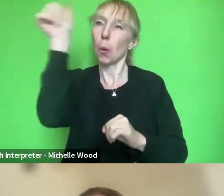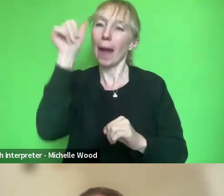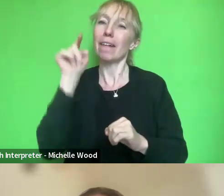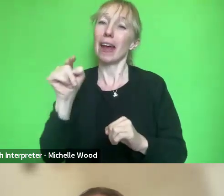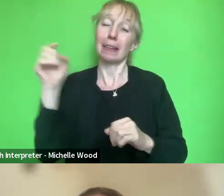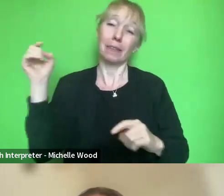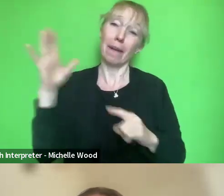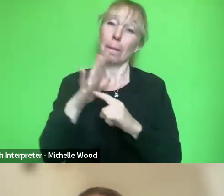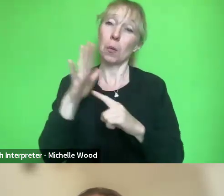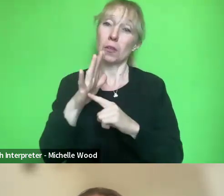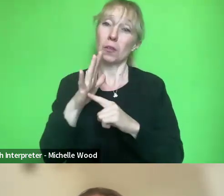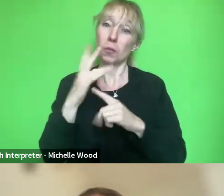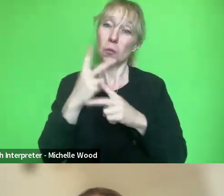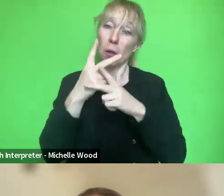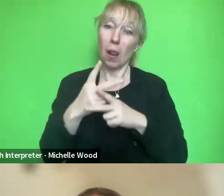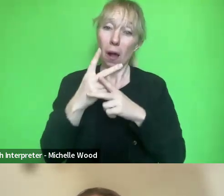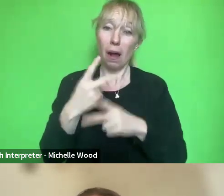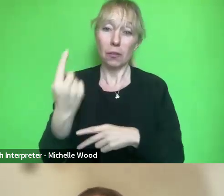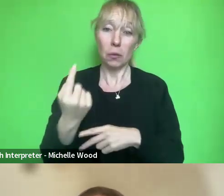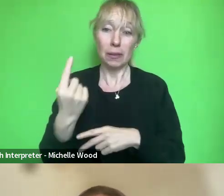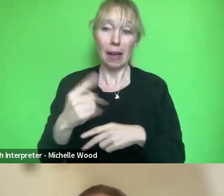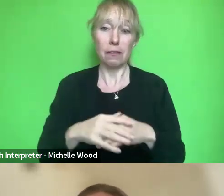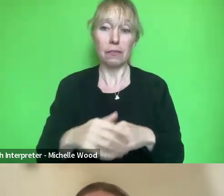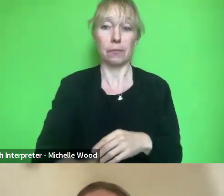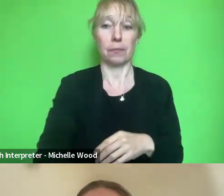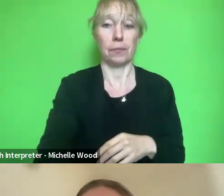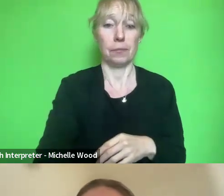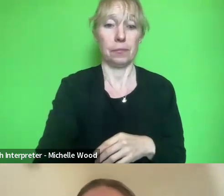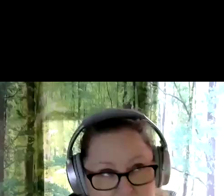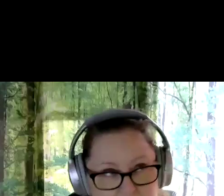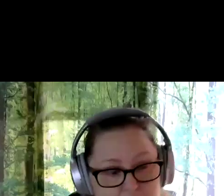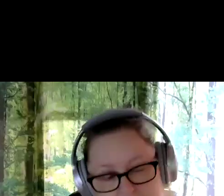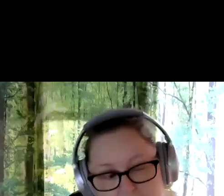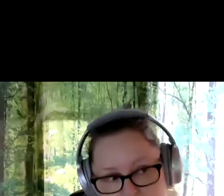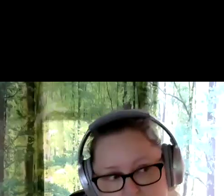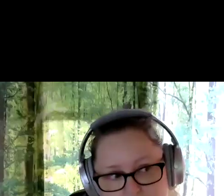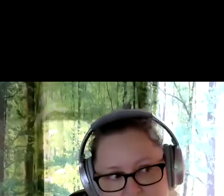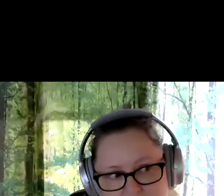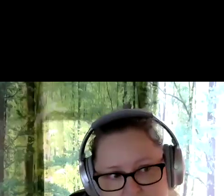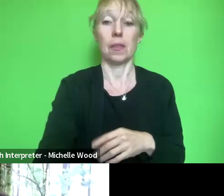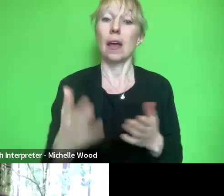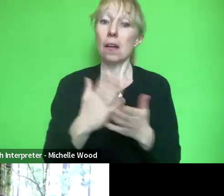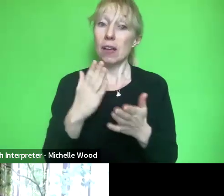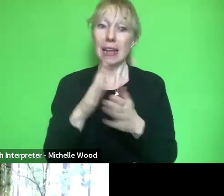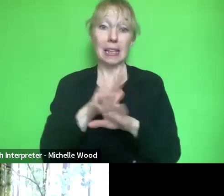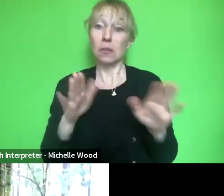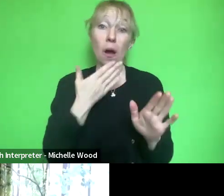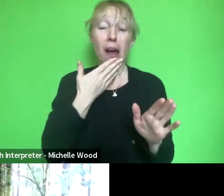doing this work too. It is not a particularly pleasant place at times in EDI. You'll know all the rhetoric